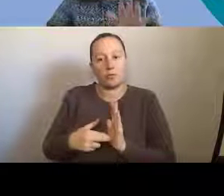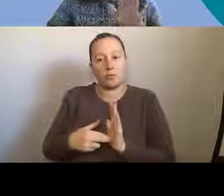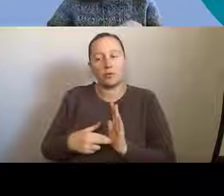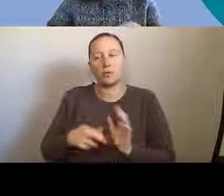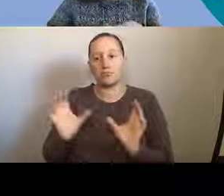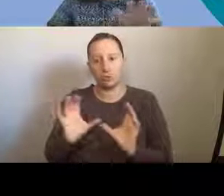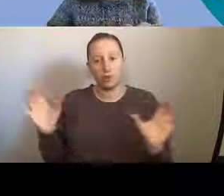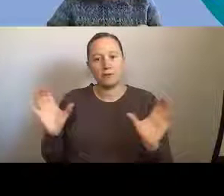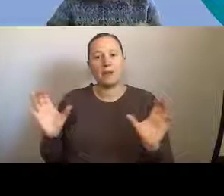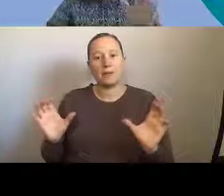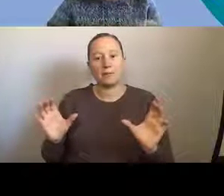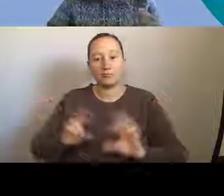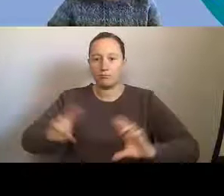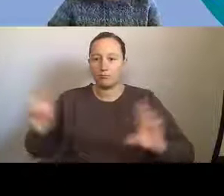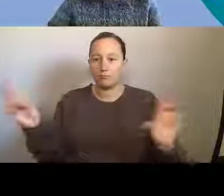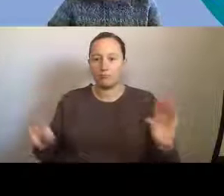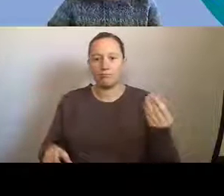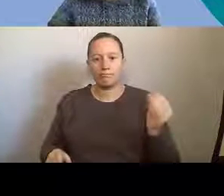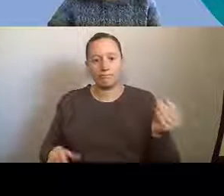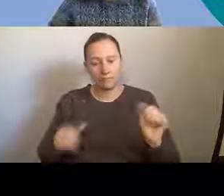and now you're ready to send this back to NIH